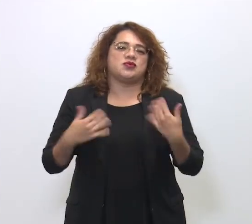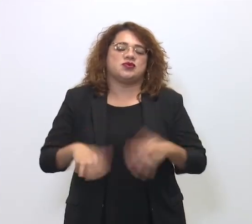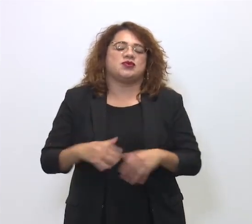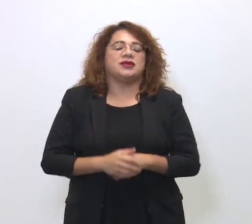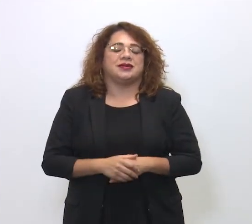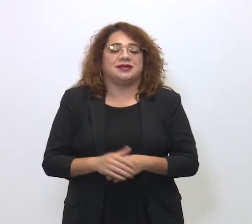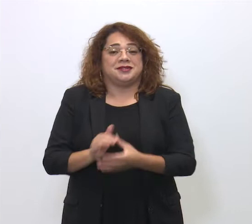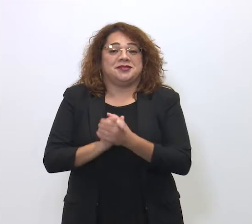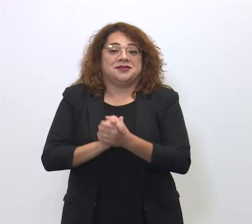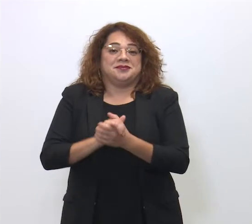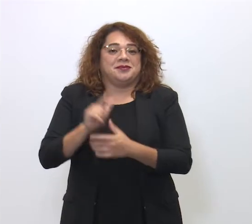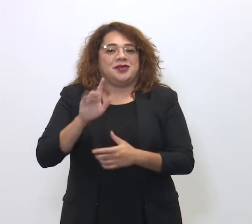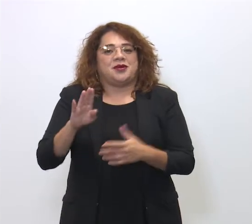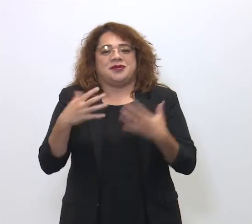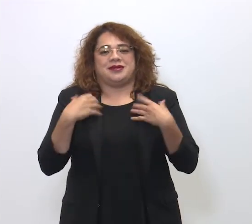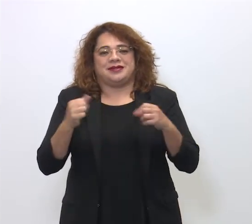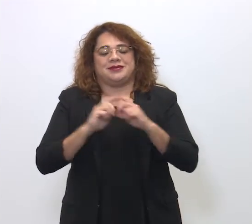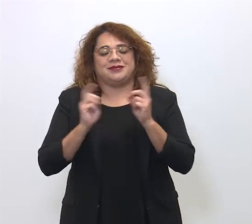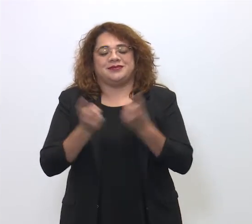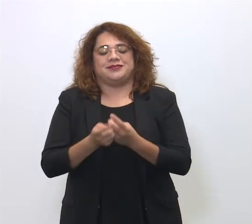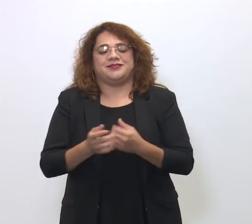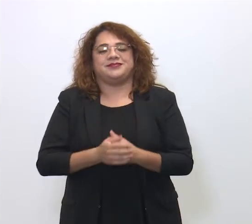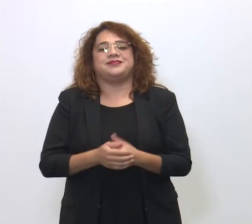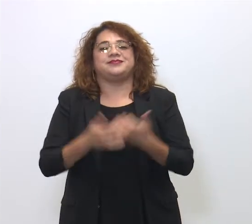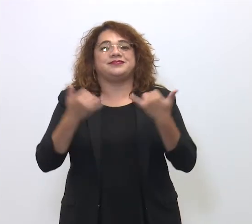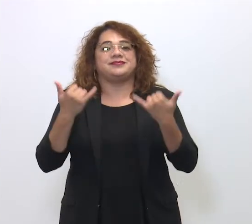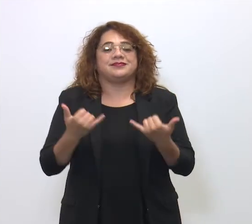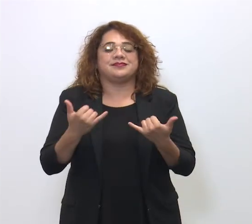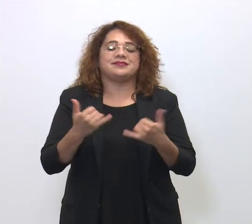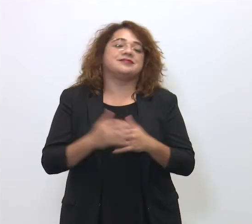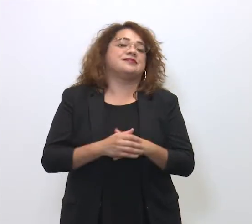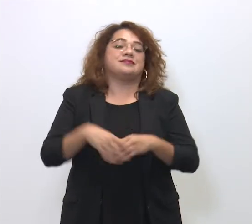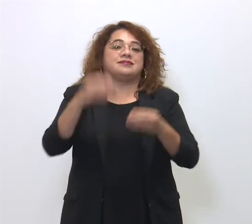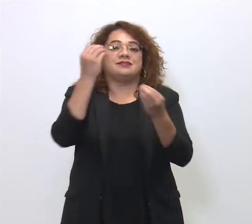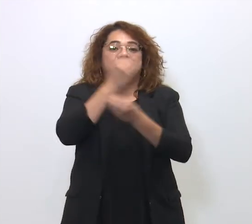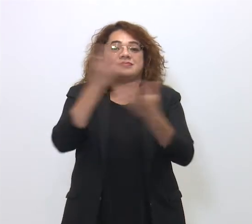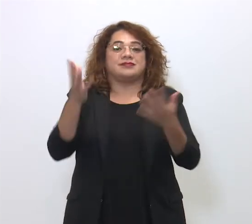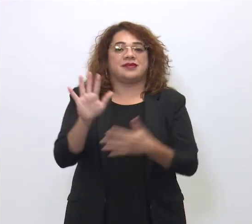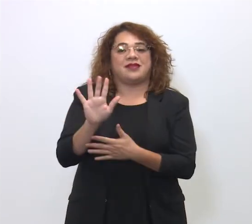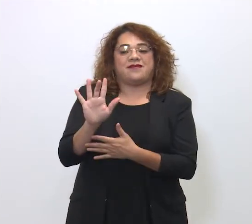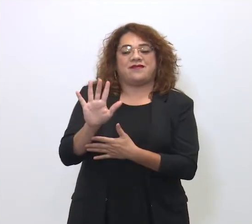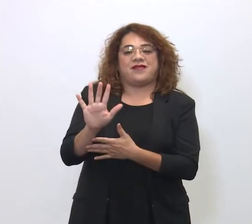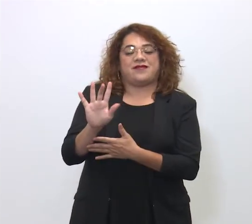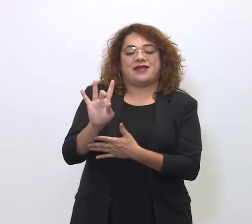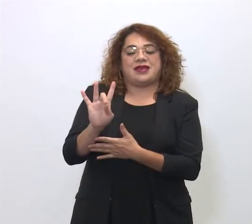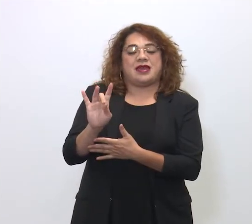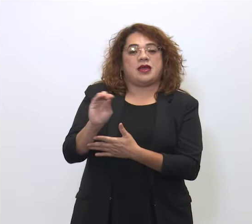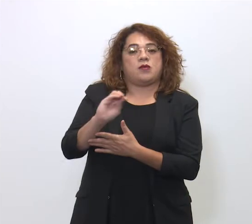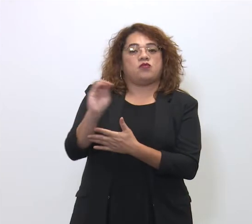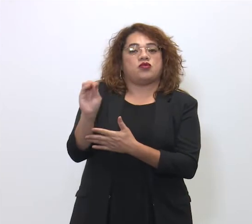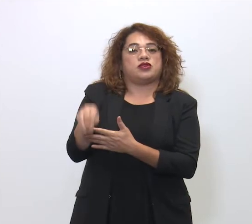that. Also want to note that we are now over 58 percent of the eligible population in Long Beach.